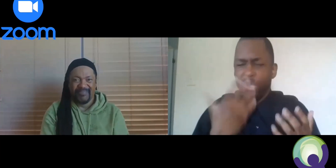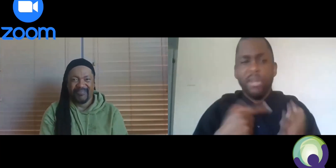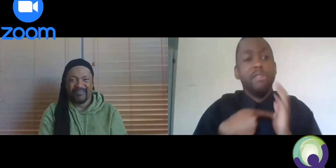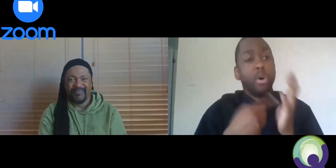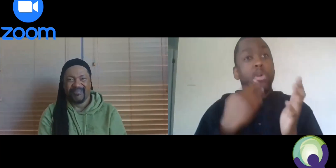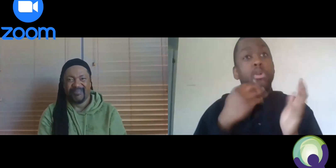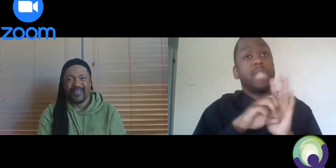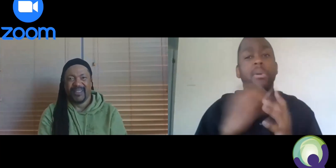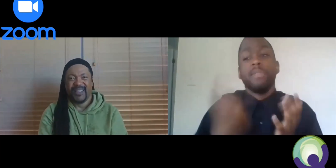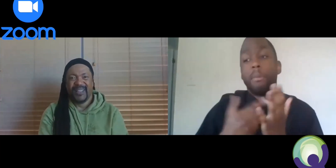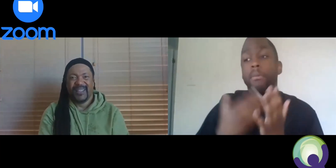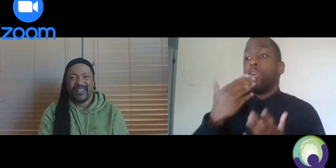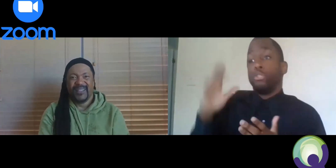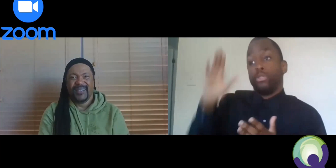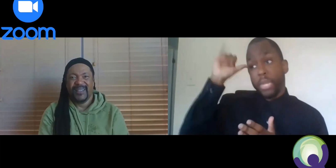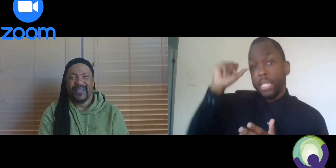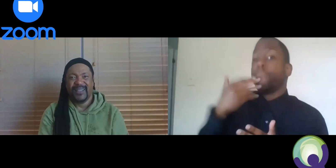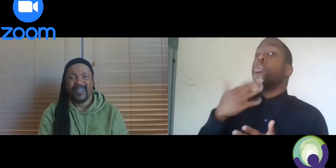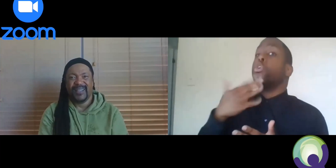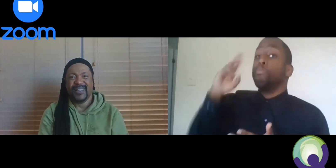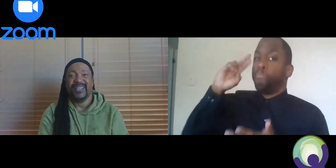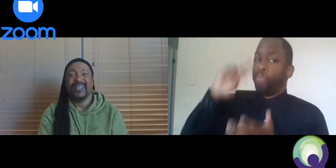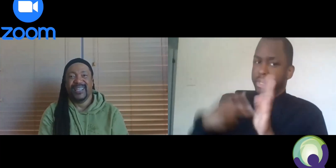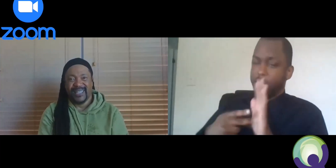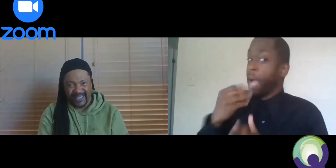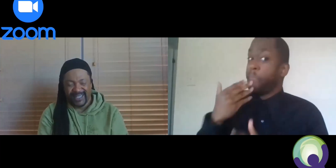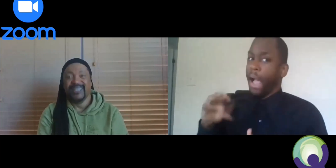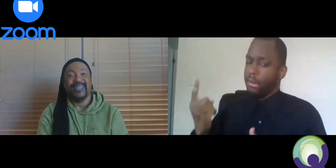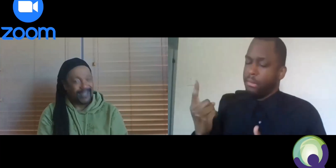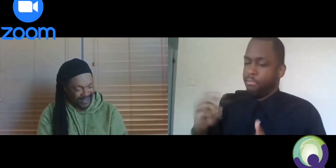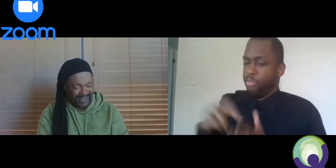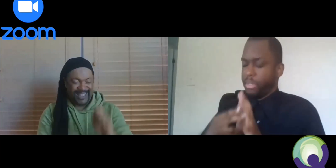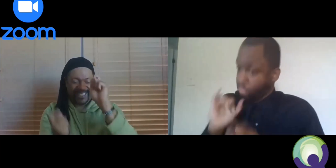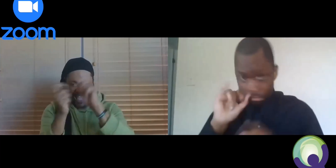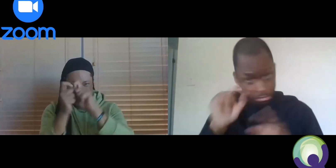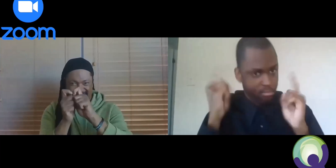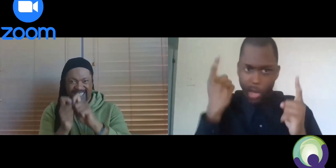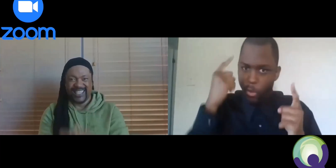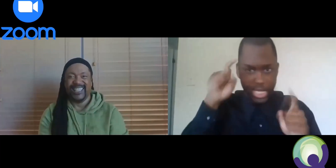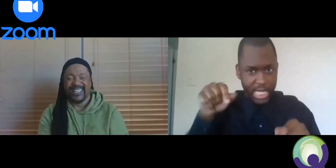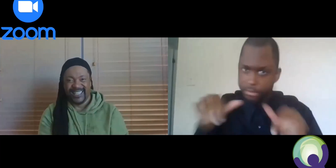Jonathan: Beautiful and a good example of you being stubborn which wasn’t in a bad way